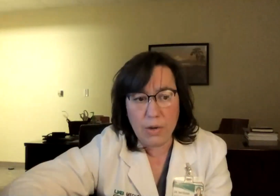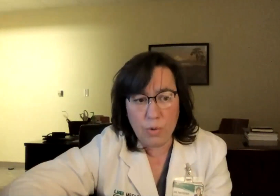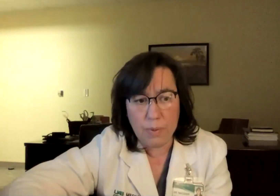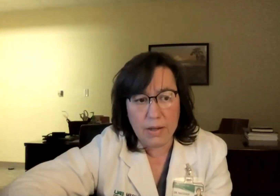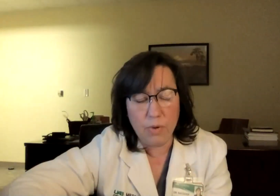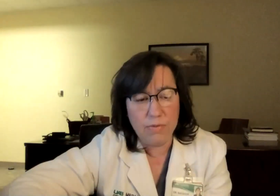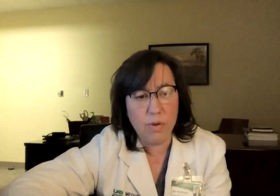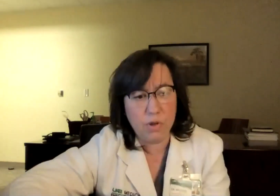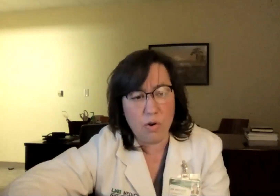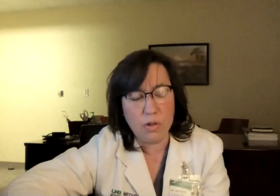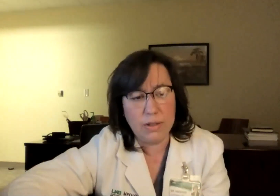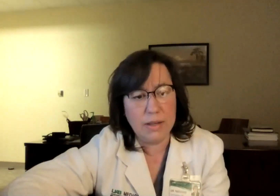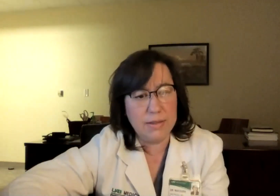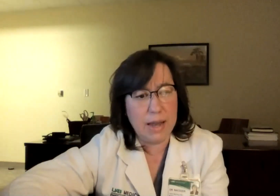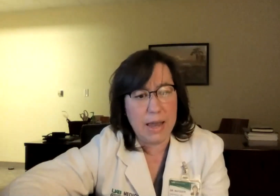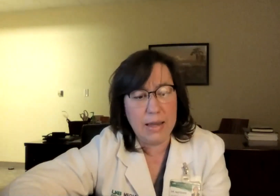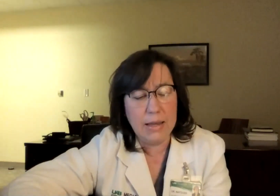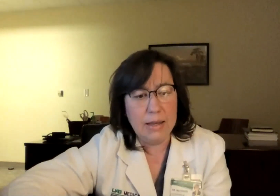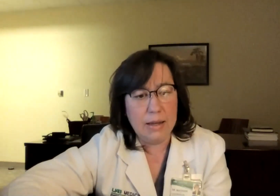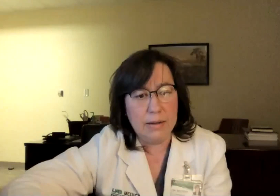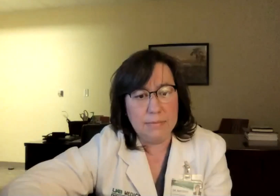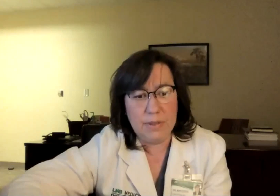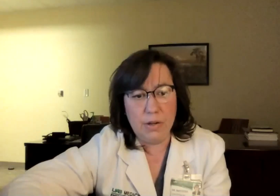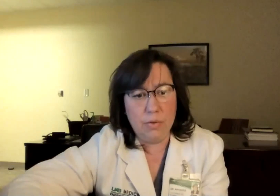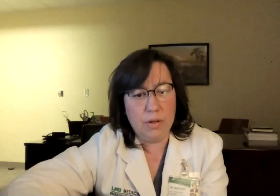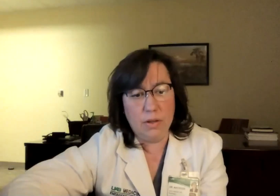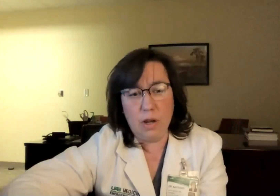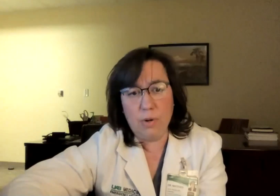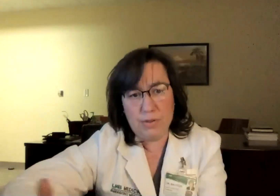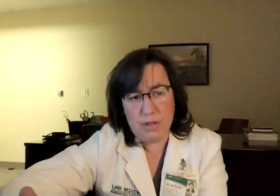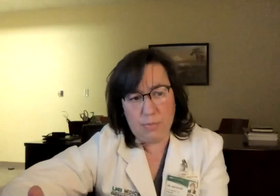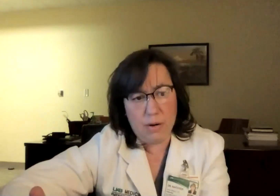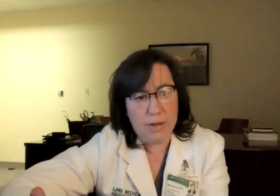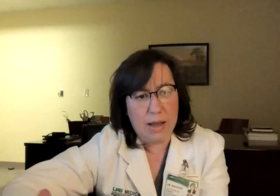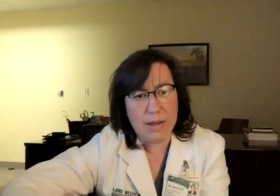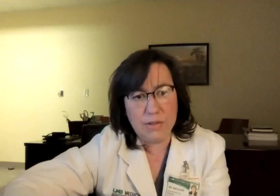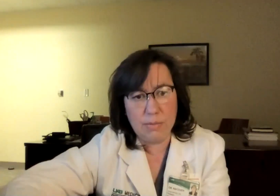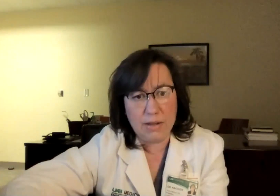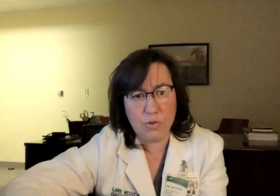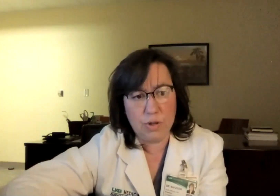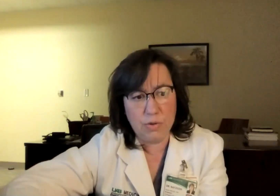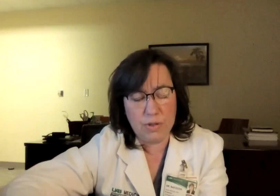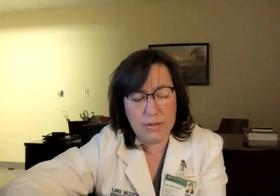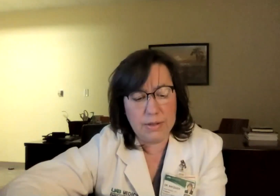grouping we've called and said hey um you know emergency department i've got some extra doses